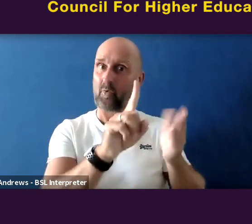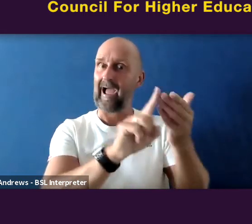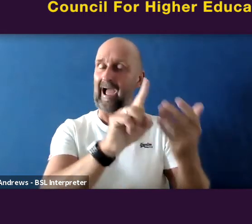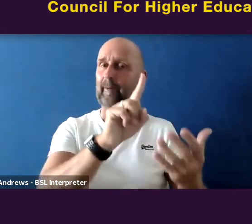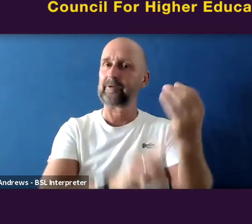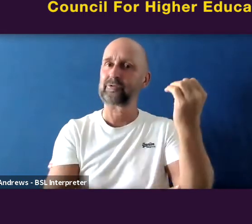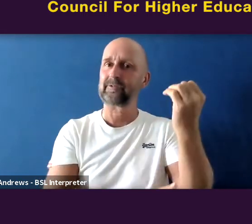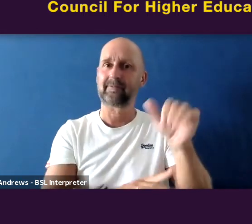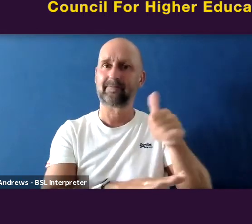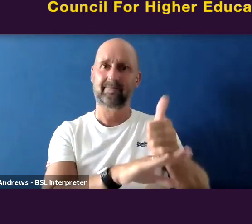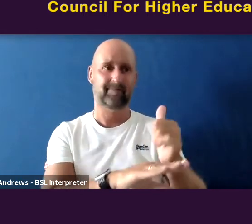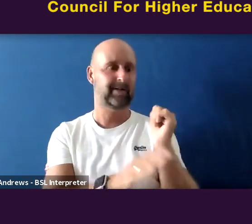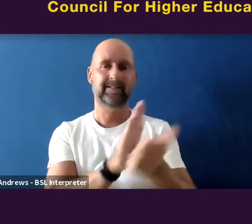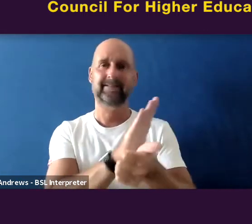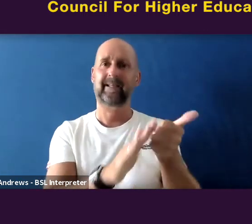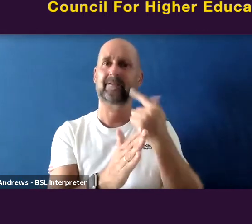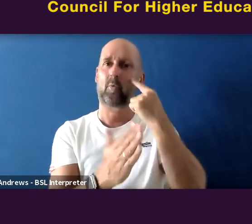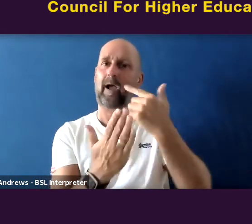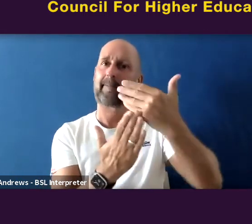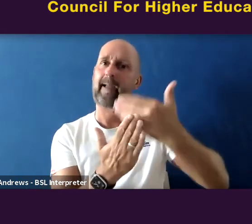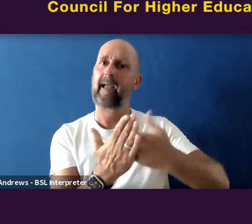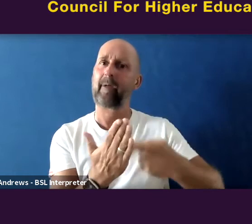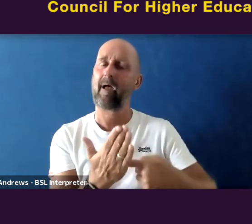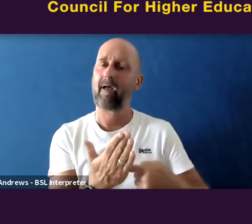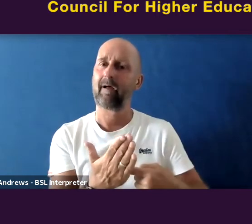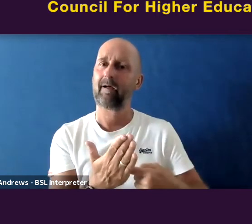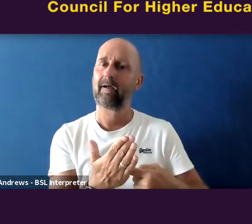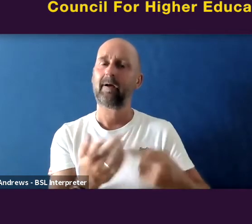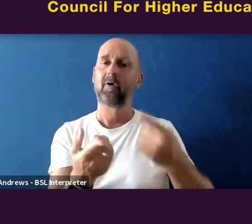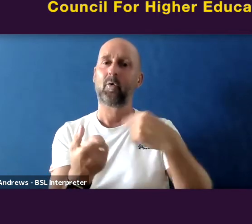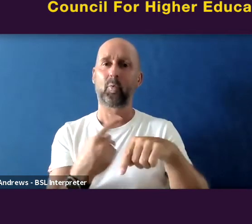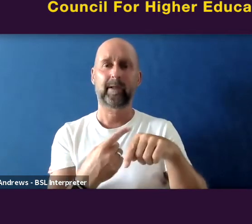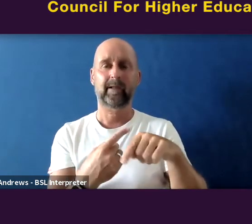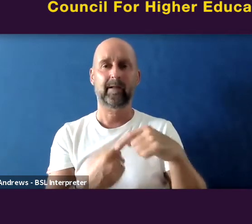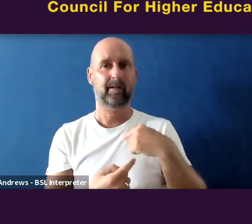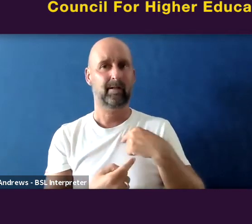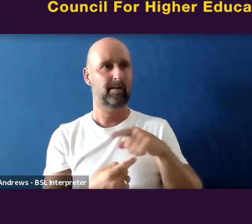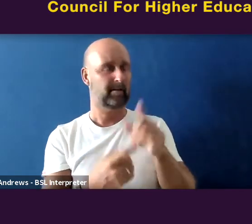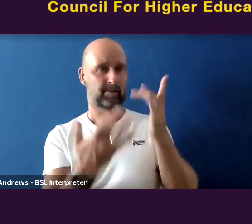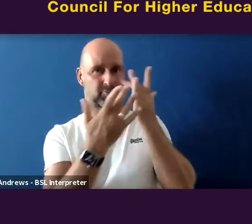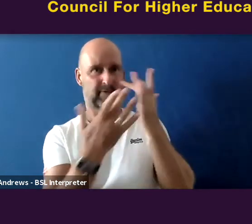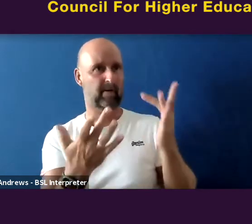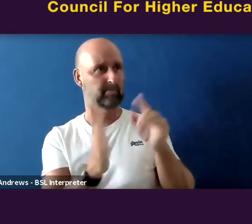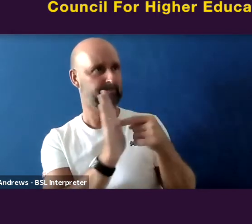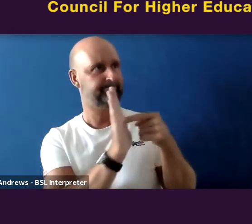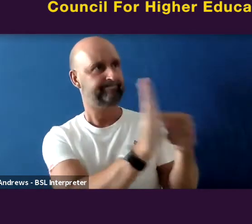out in the Skills White Paper and we choose to reveal this back to them.